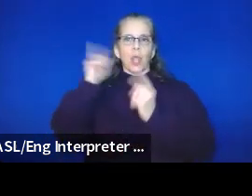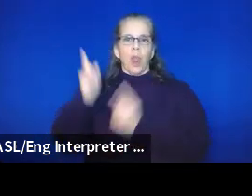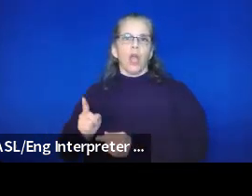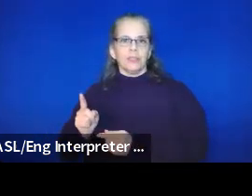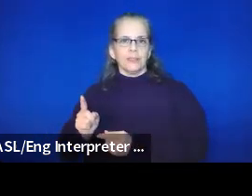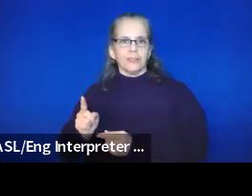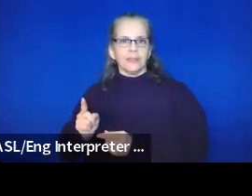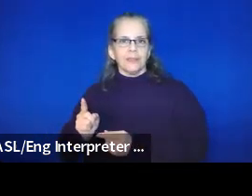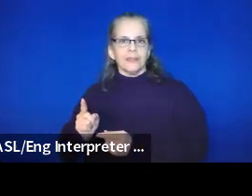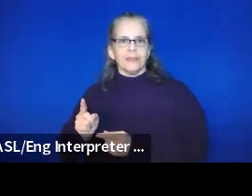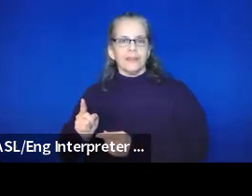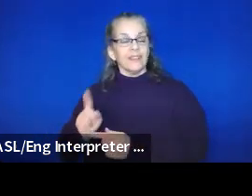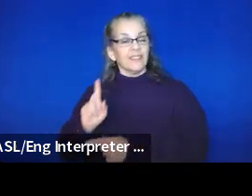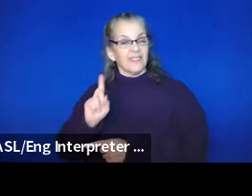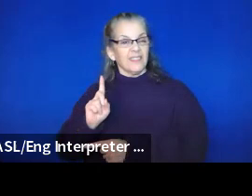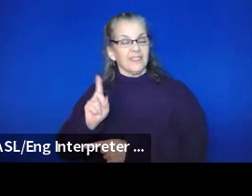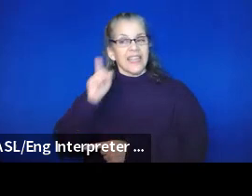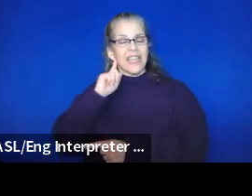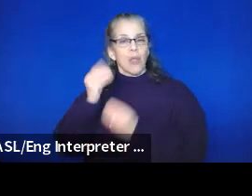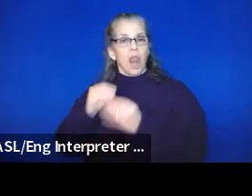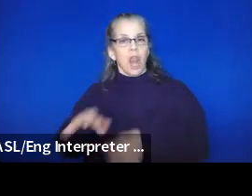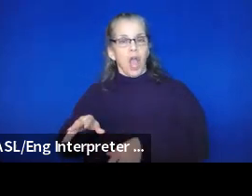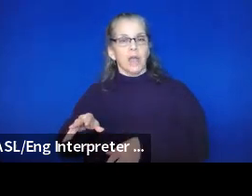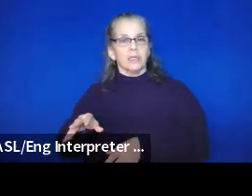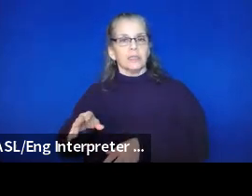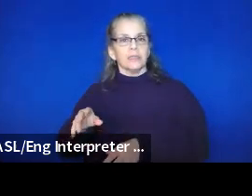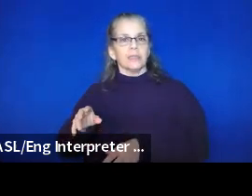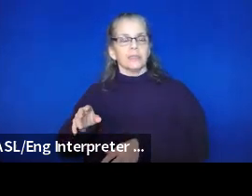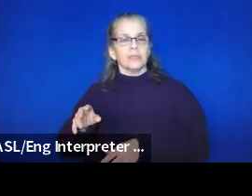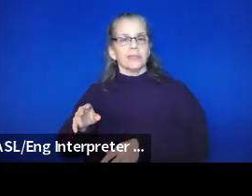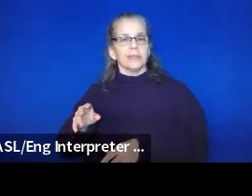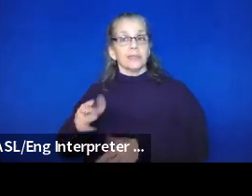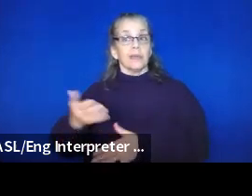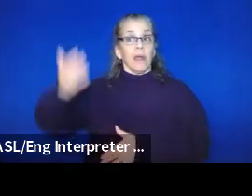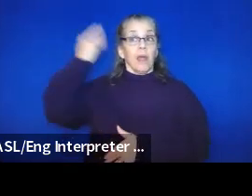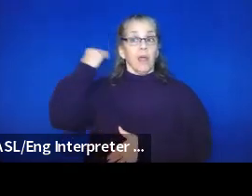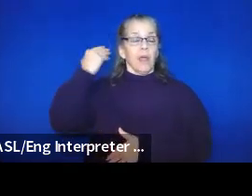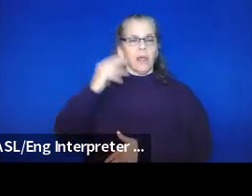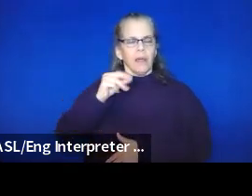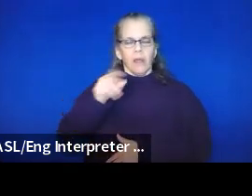treatment of hearing loss. If you're in a doctor's office and you're monitoring your hearing loss and you're not getting hearing aids because you're not quite